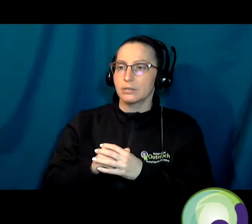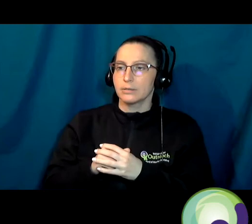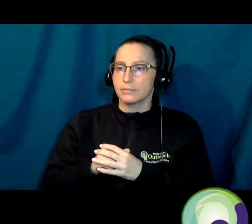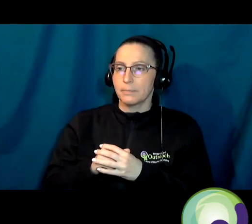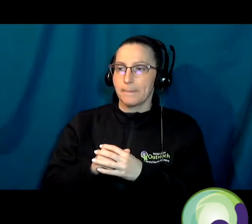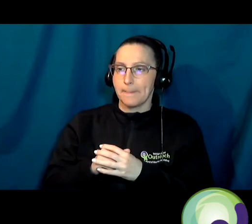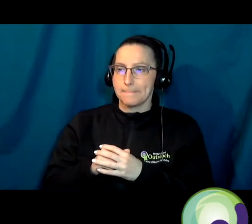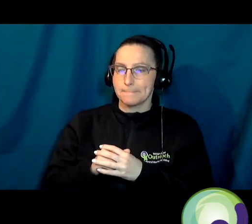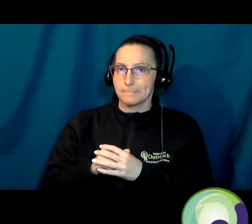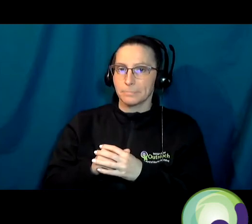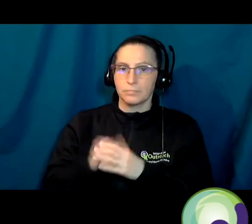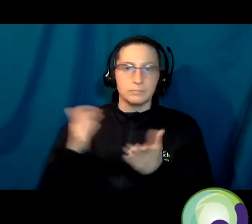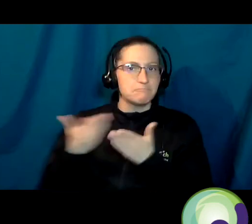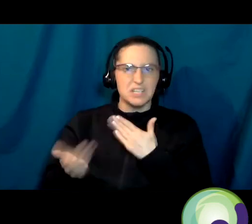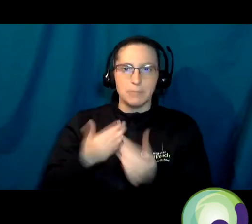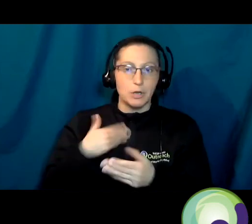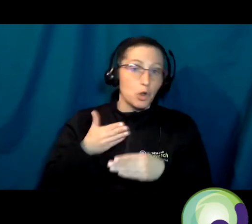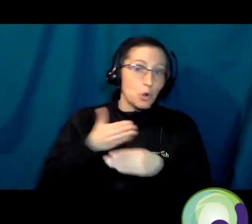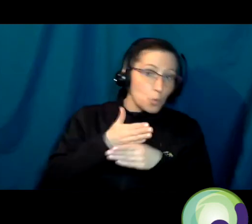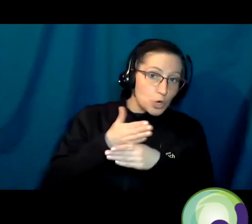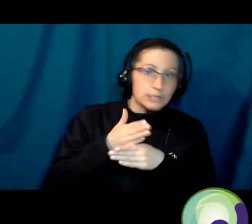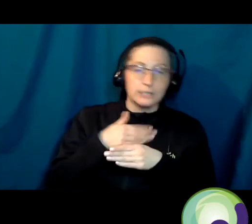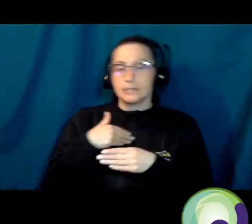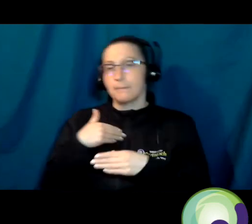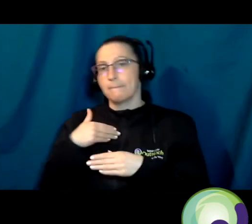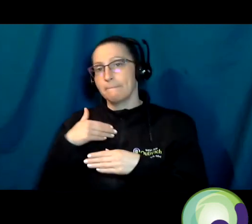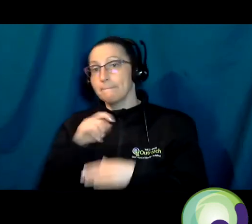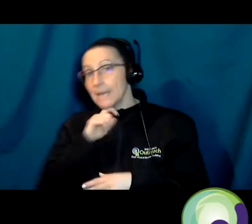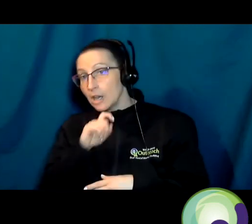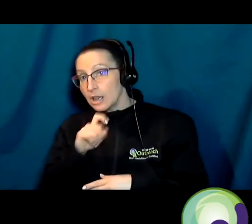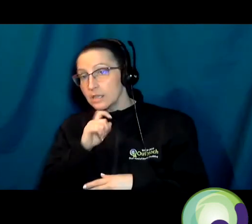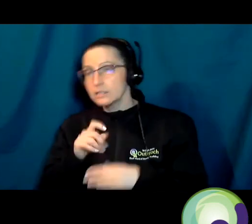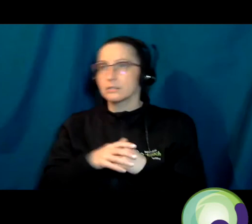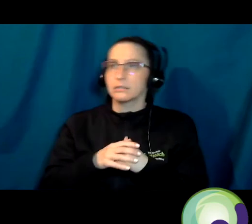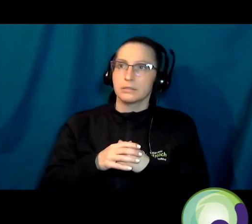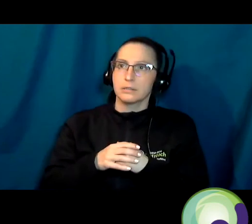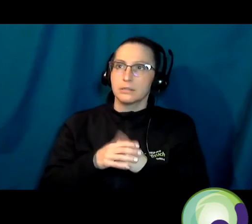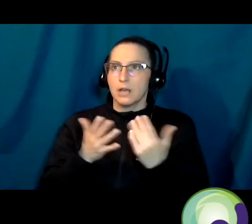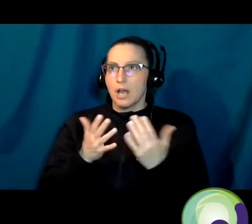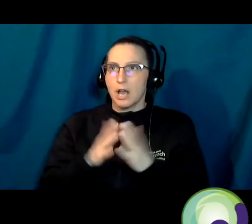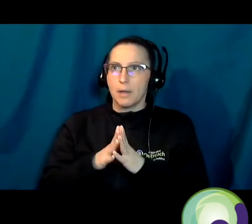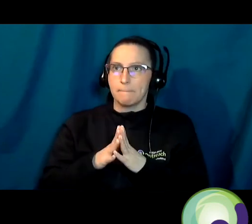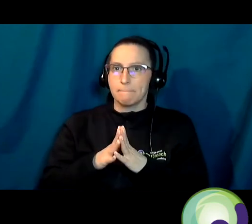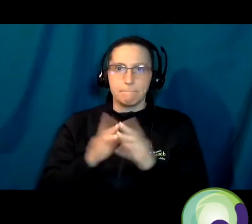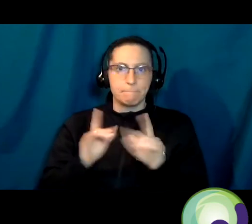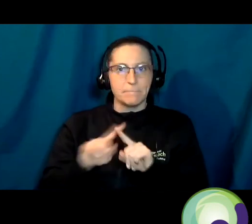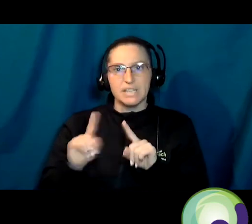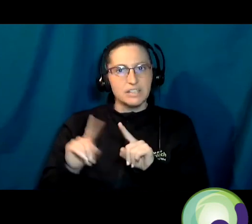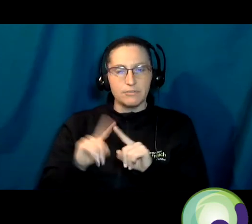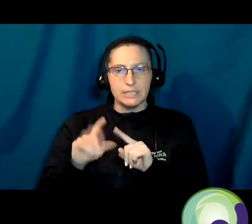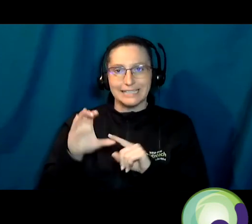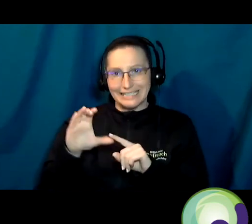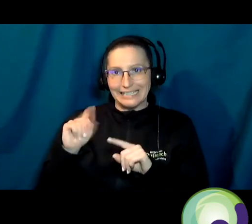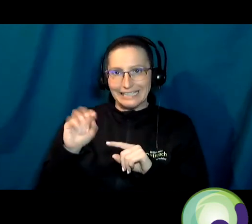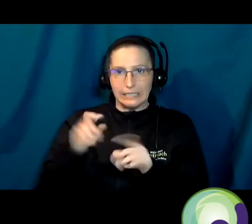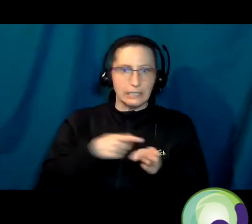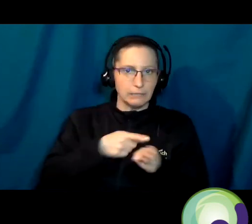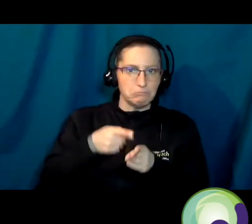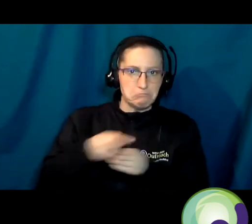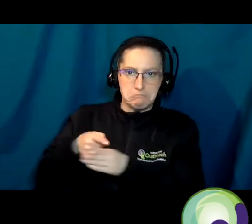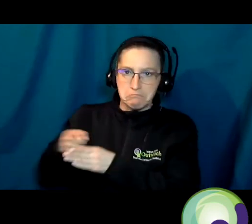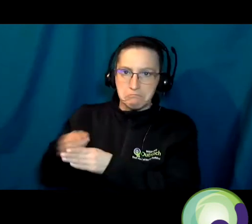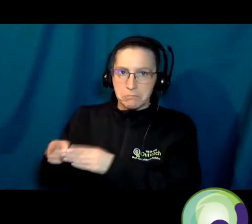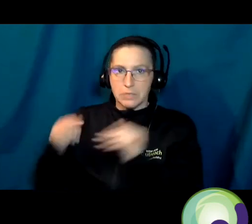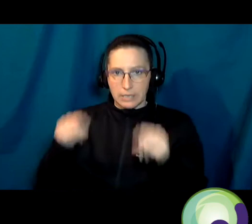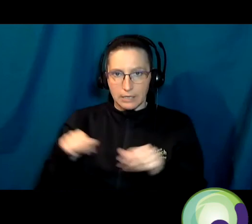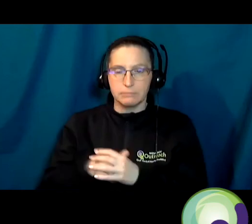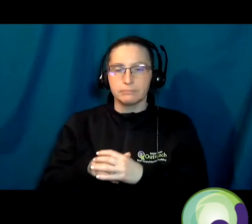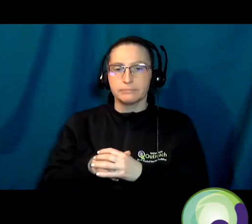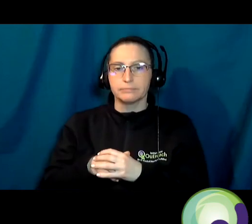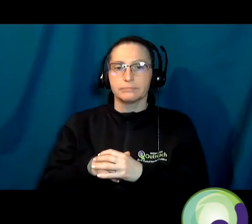woods or metals, or maybe a different field in the CTE opportunities, measuring.